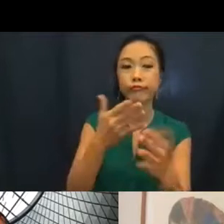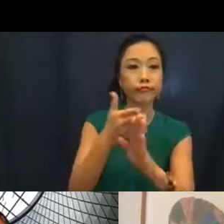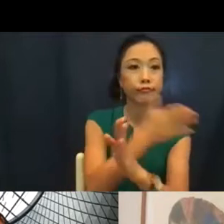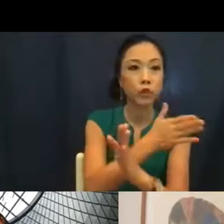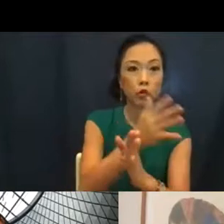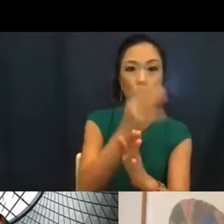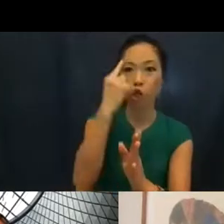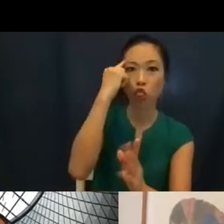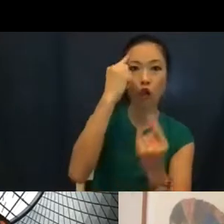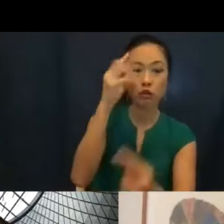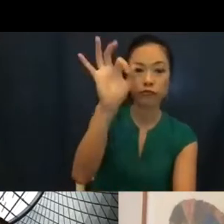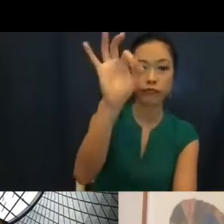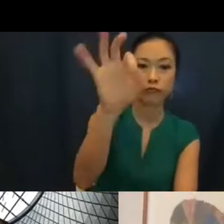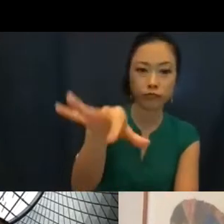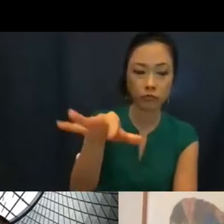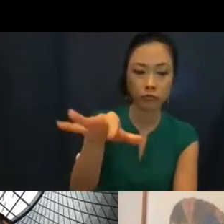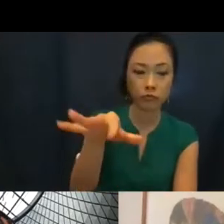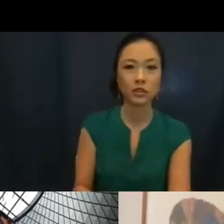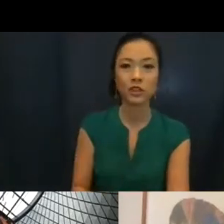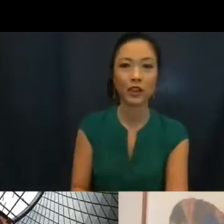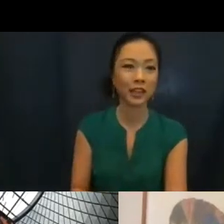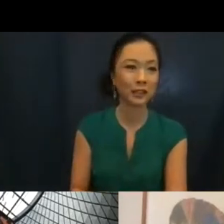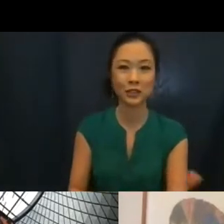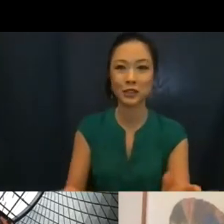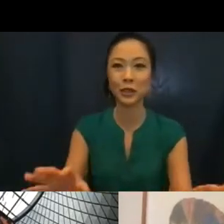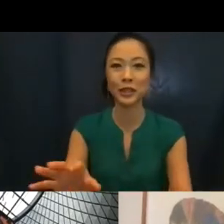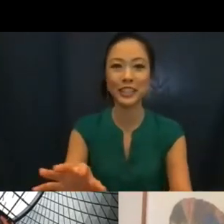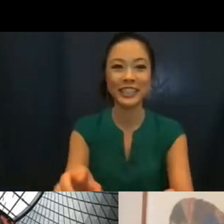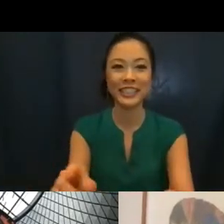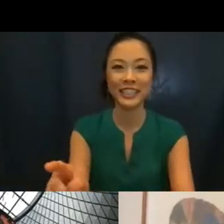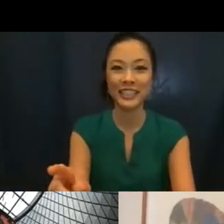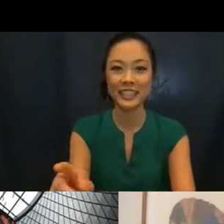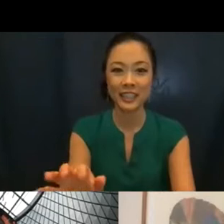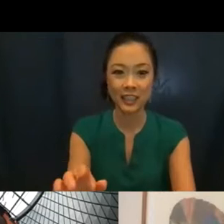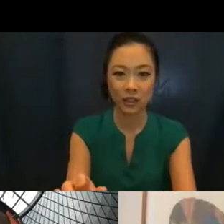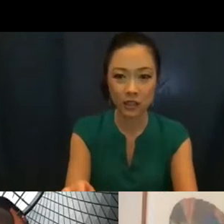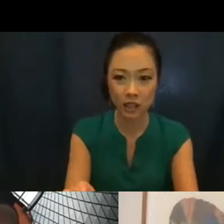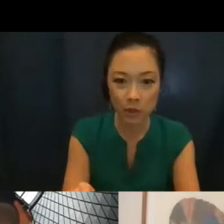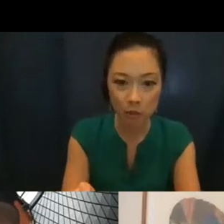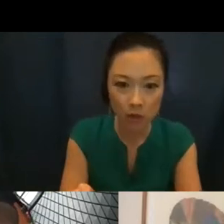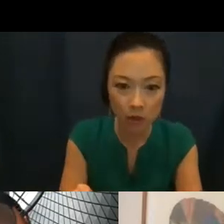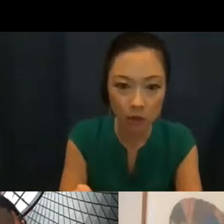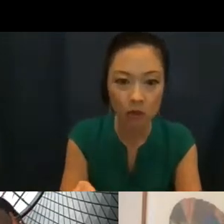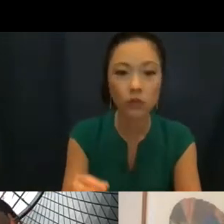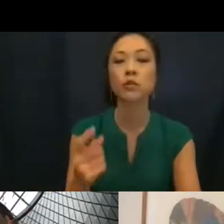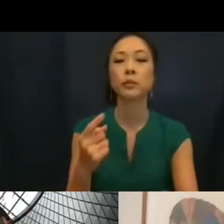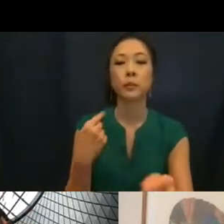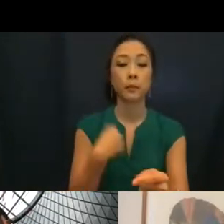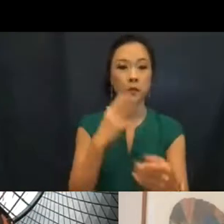to cycle through, Andre, please take it away. >> ANDRE ZACHERY: Thank you, Sydney.